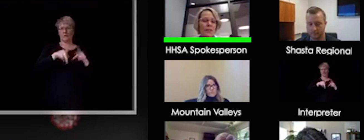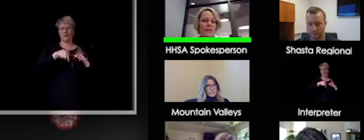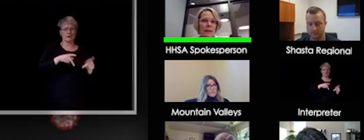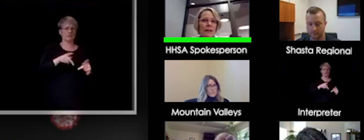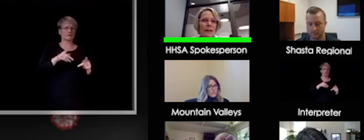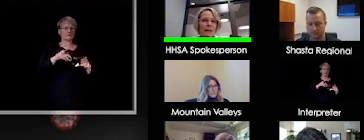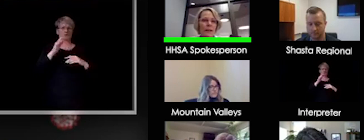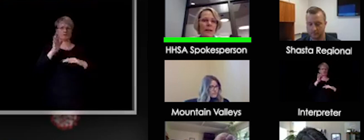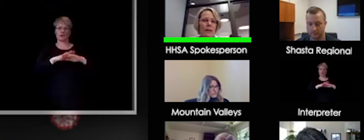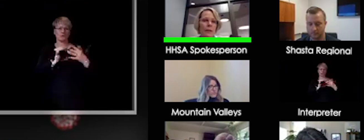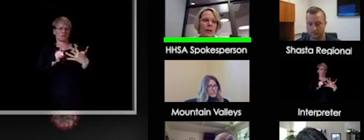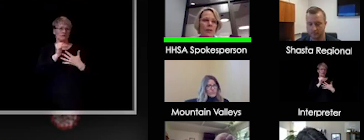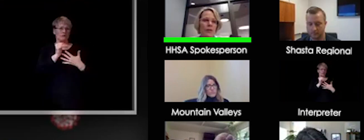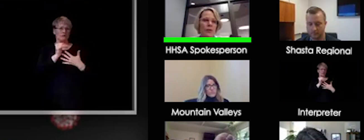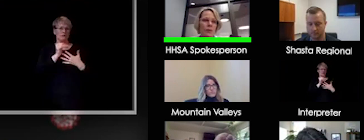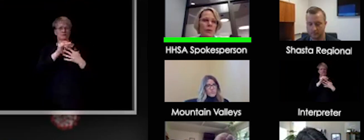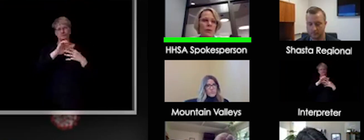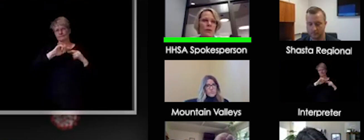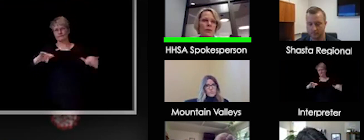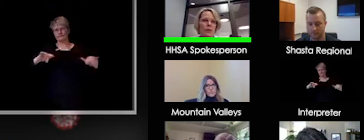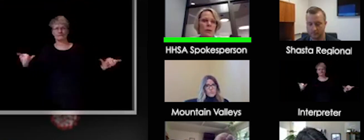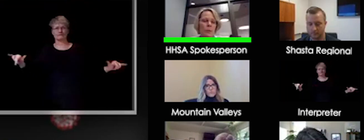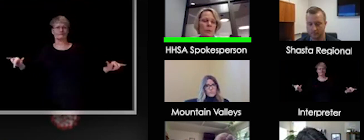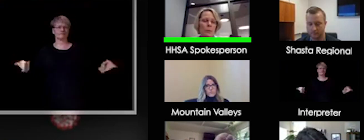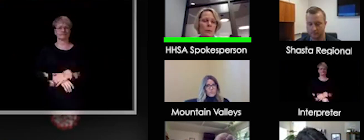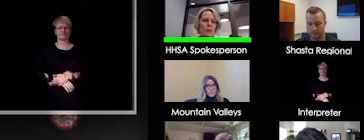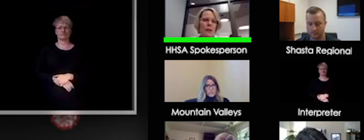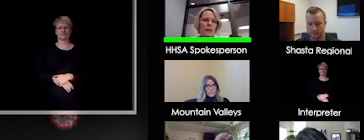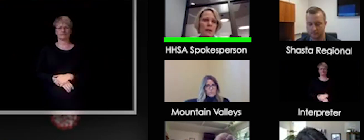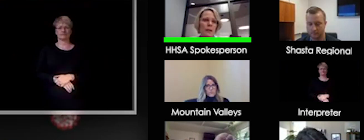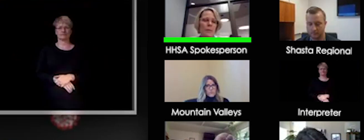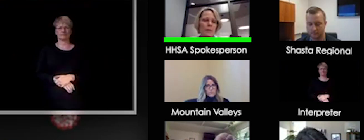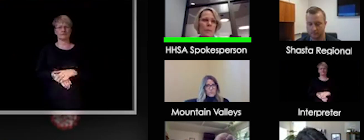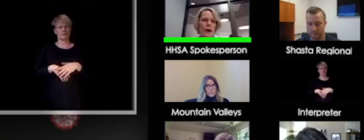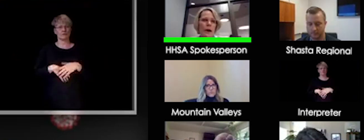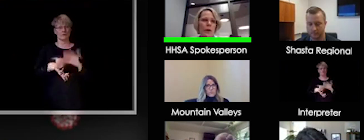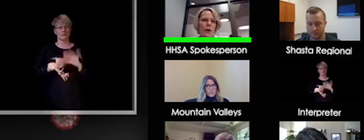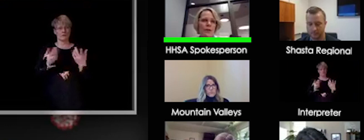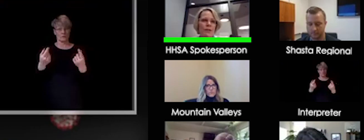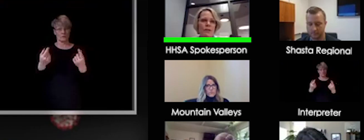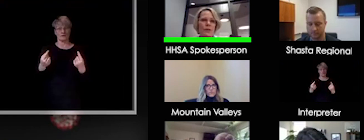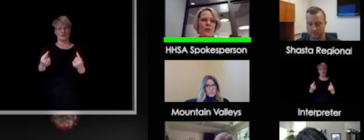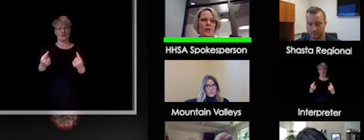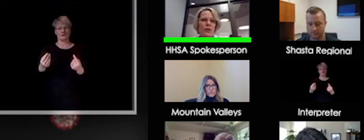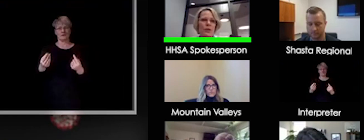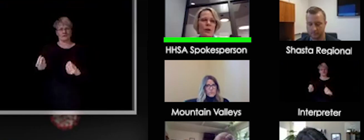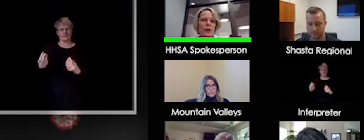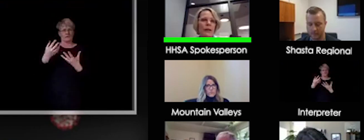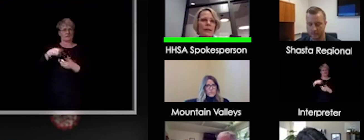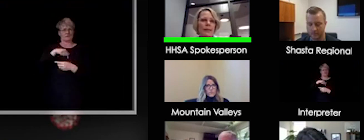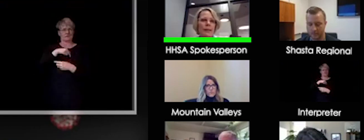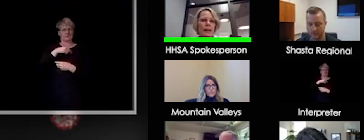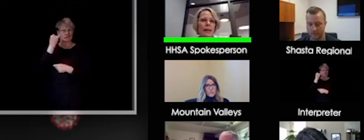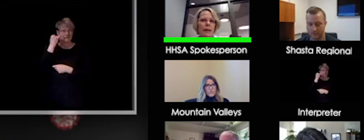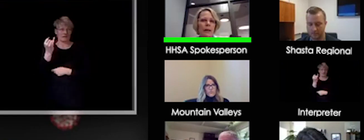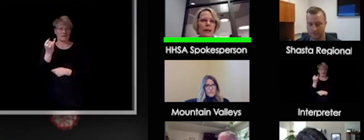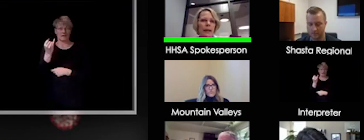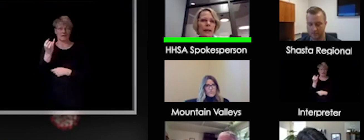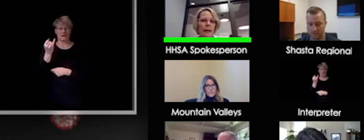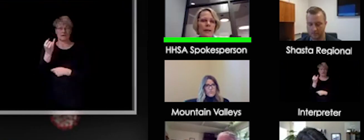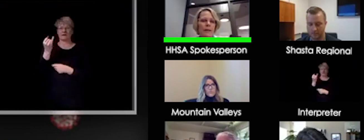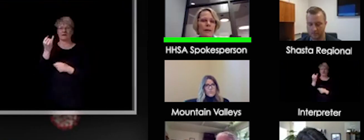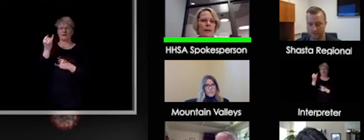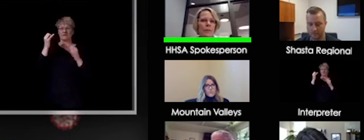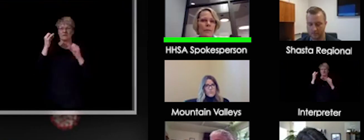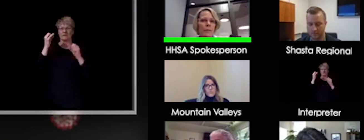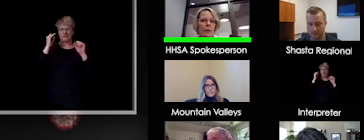an idea and it’s a communication tool to the community about our ability to contain